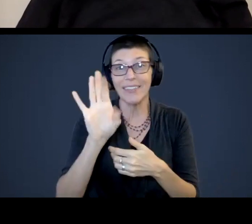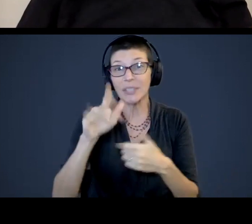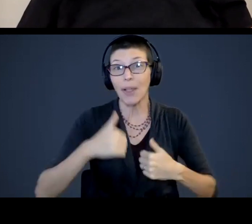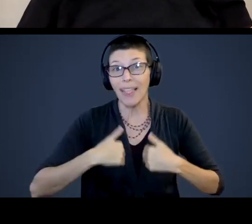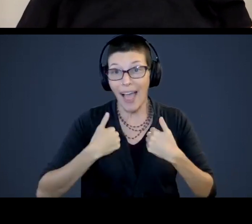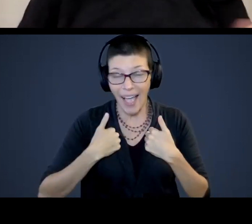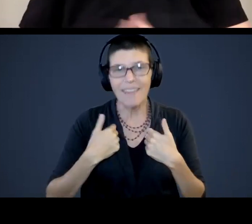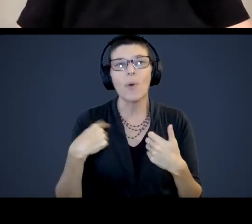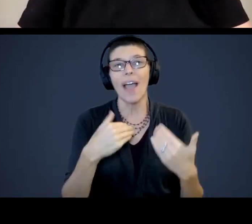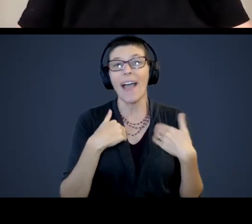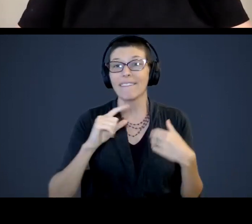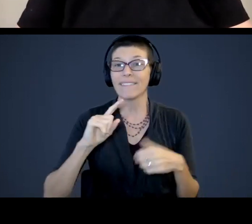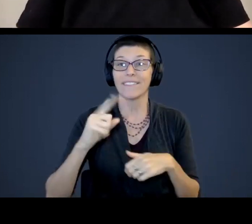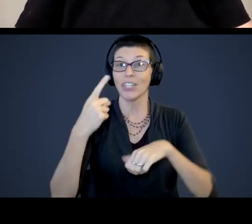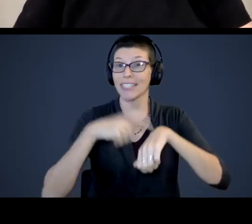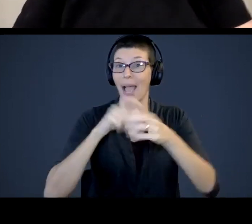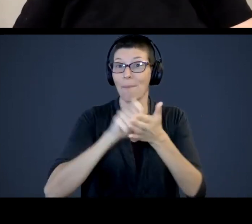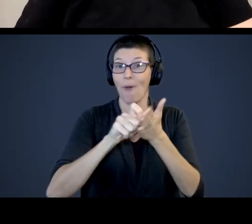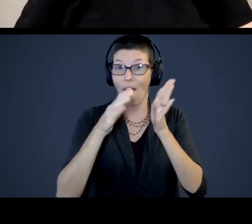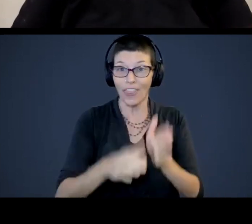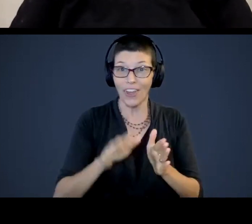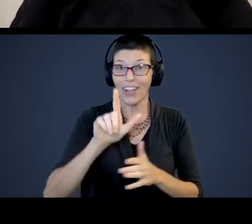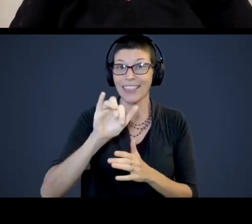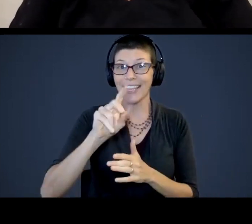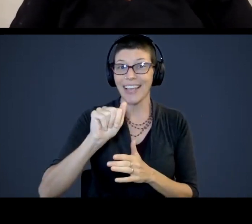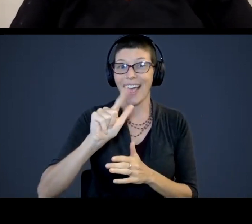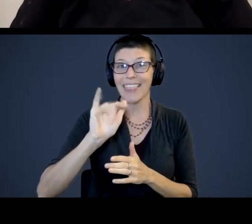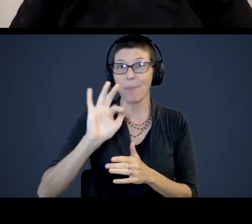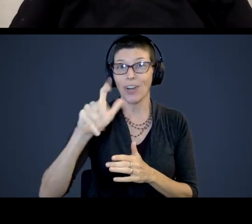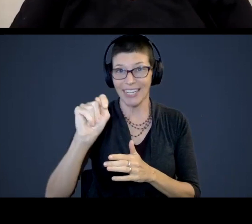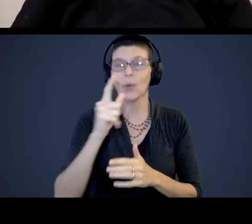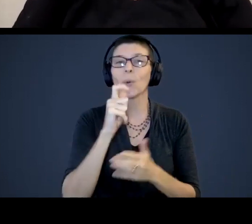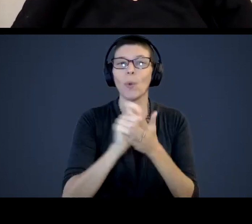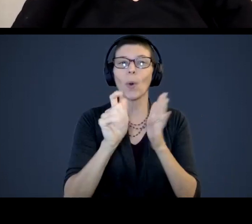we have first time author Linda Lambrecht, who wrote a book called Lovely Hula Hands